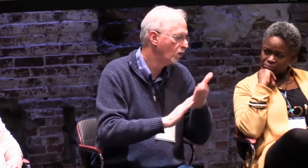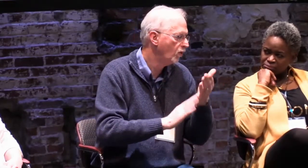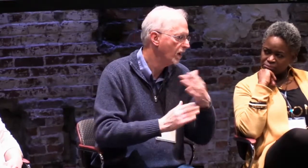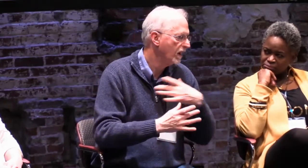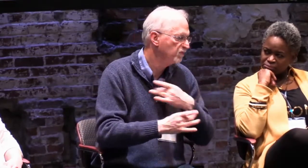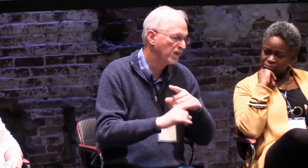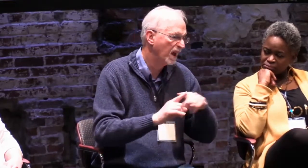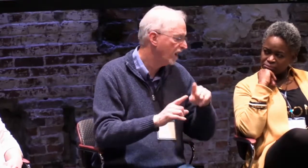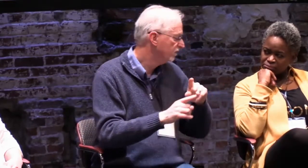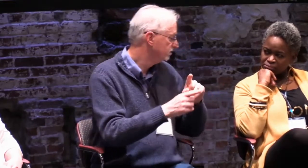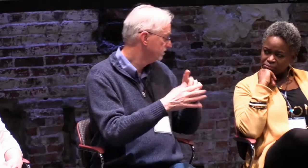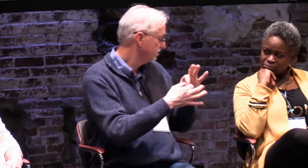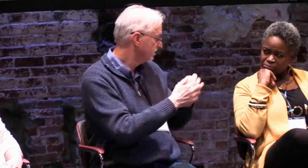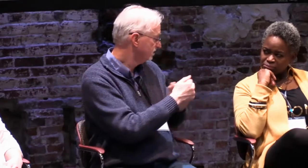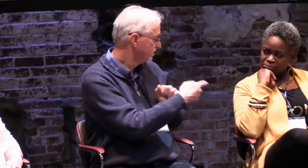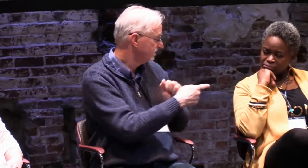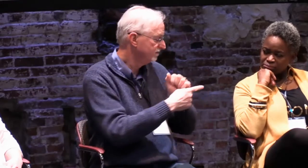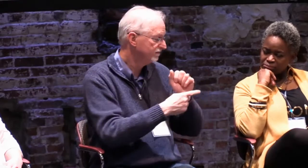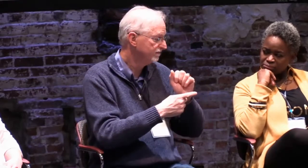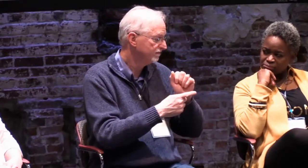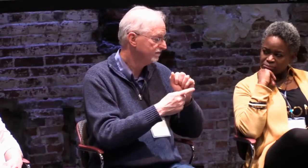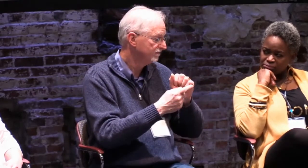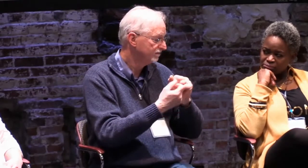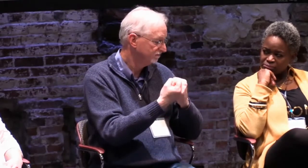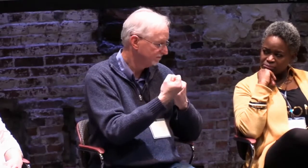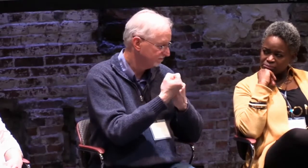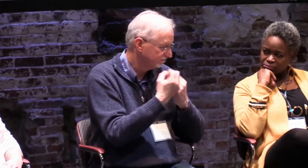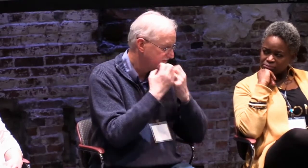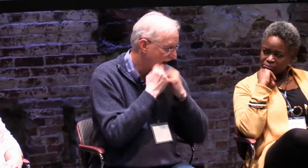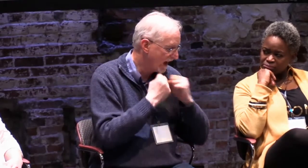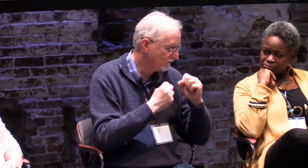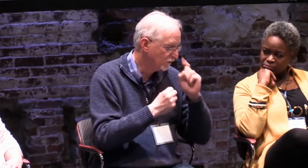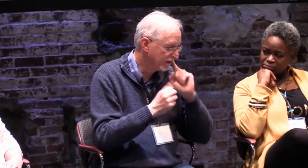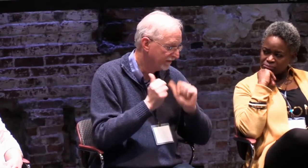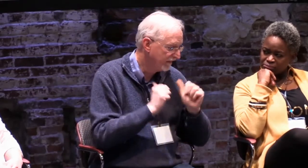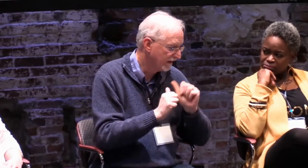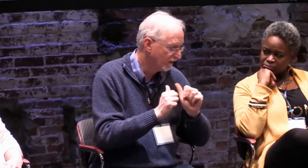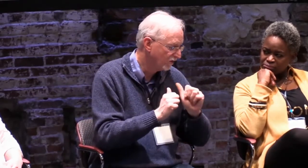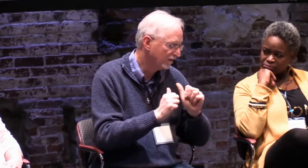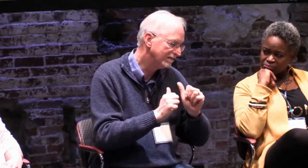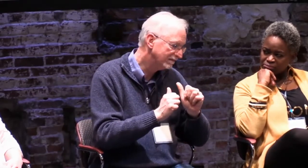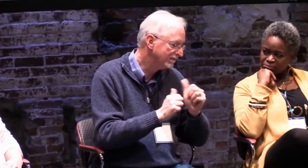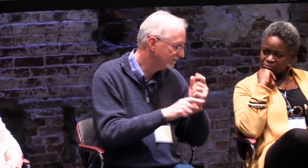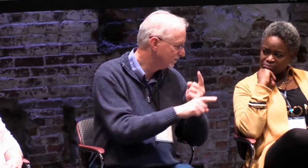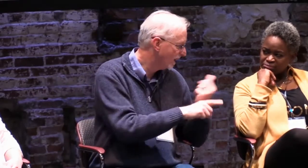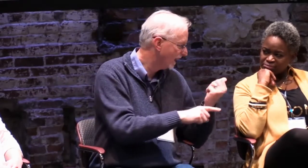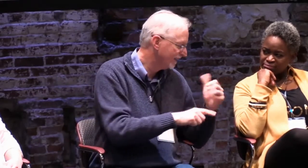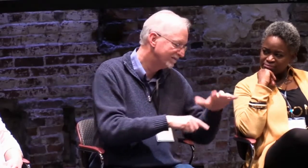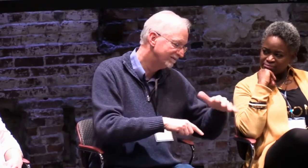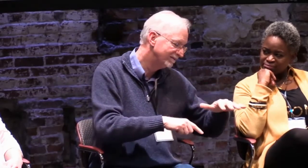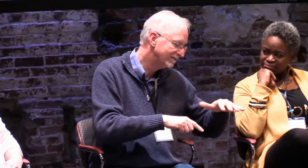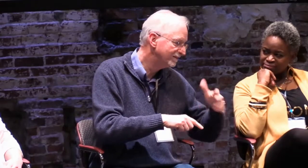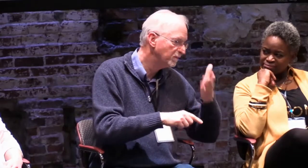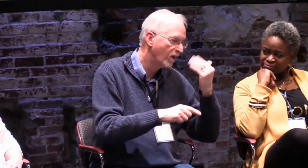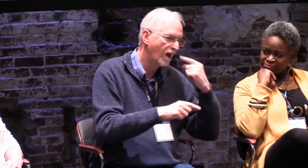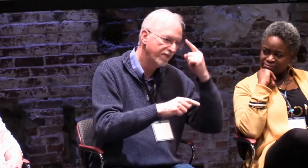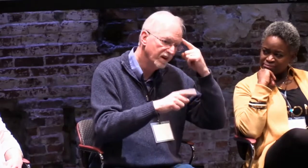But I think that these things, if they have a stabilized place where they can go to, that would probably keep things going. You're right.